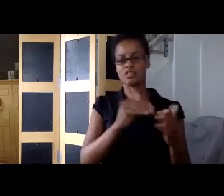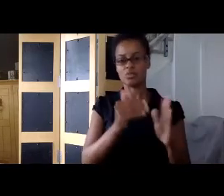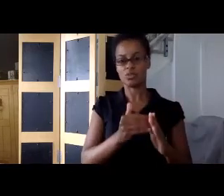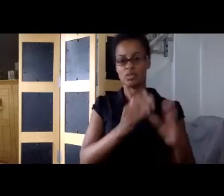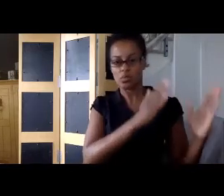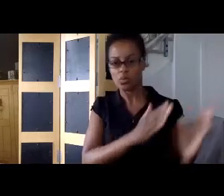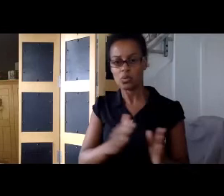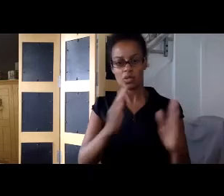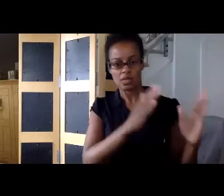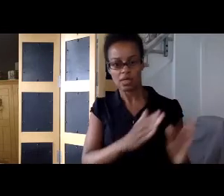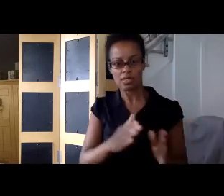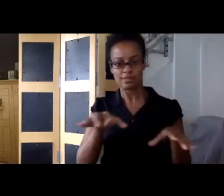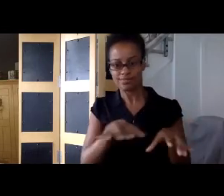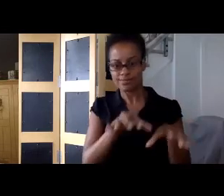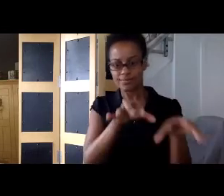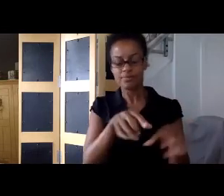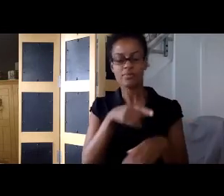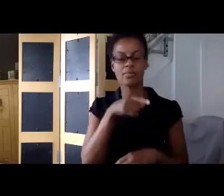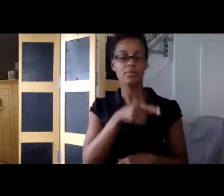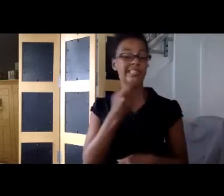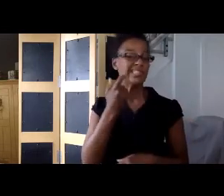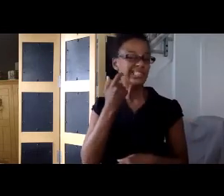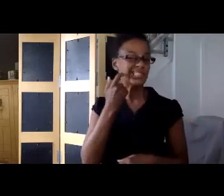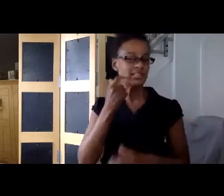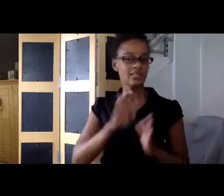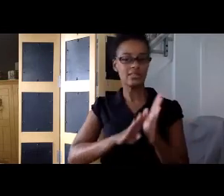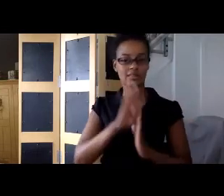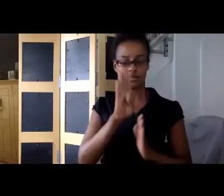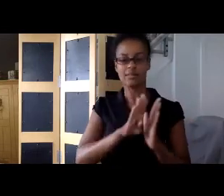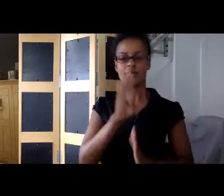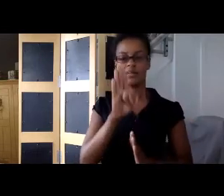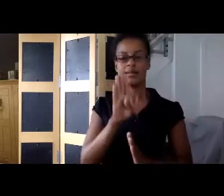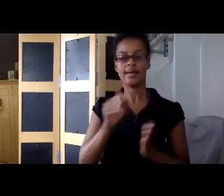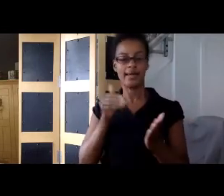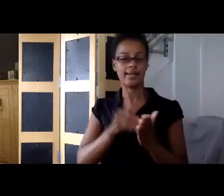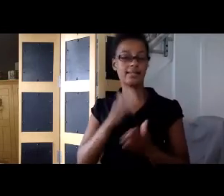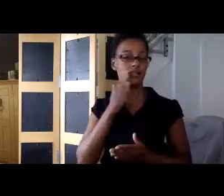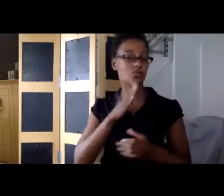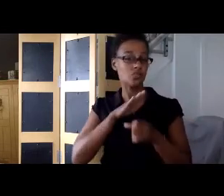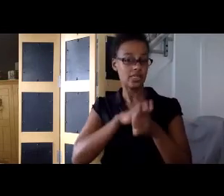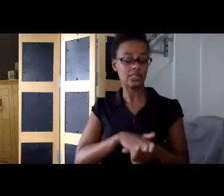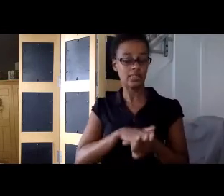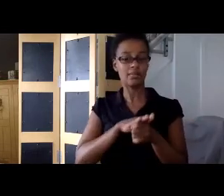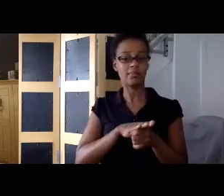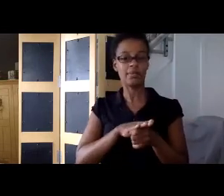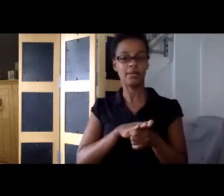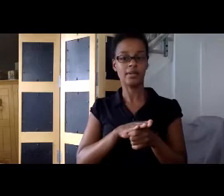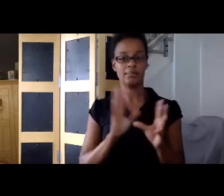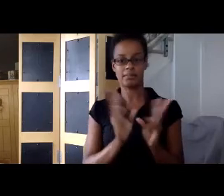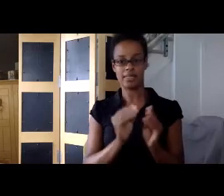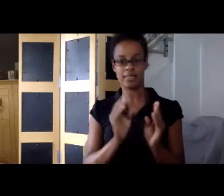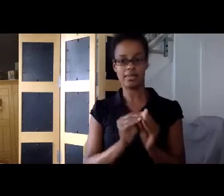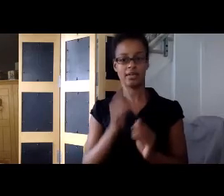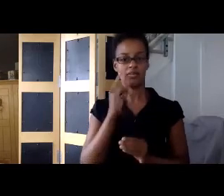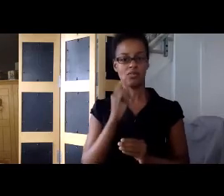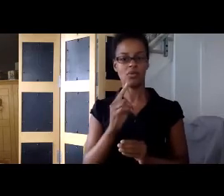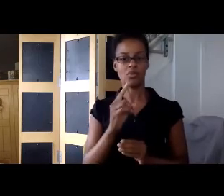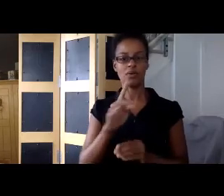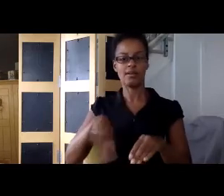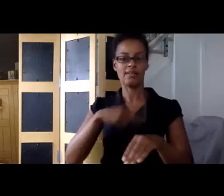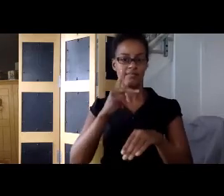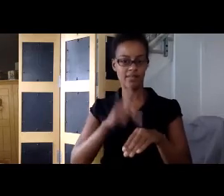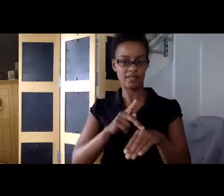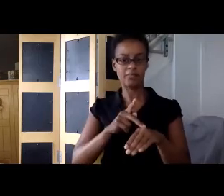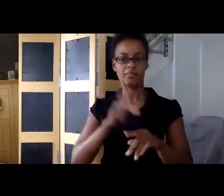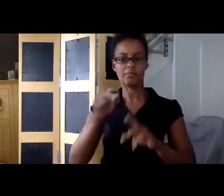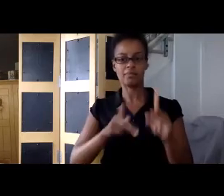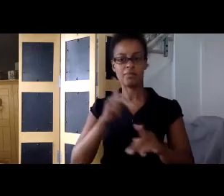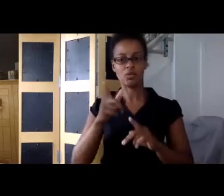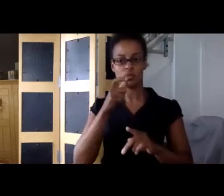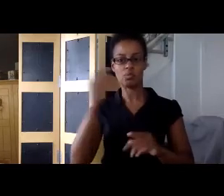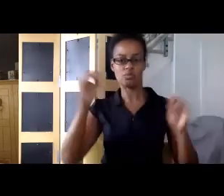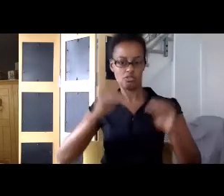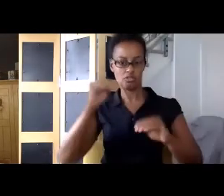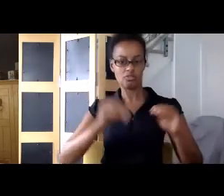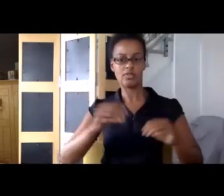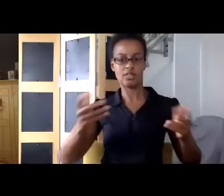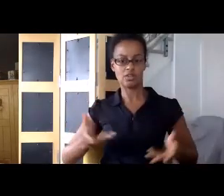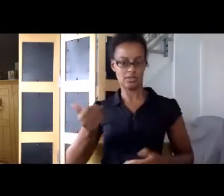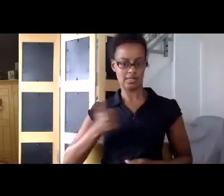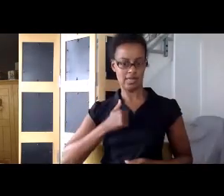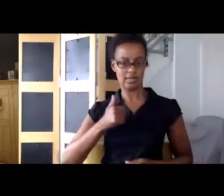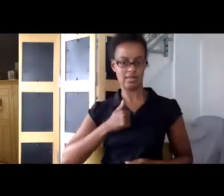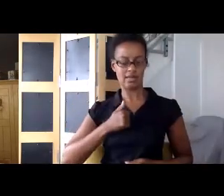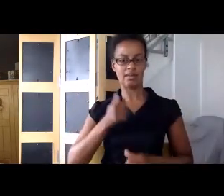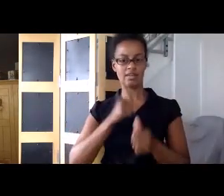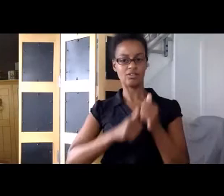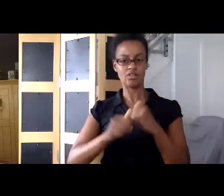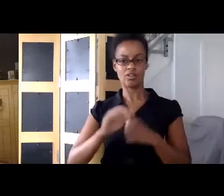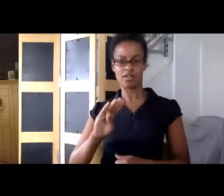designed an anti-racism forum for the FilipineX Diaspora in Canada, through Bahaghari, a grassroots